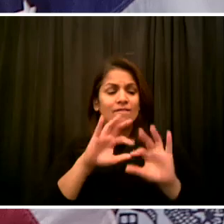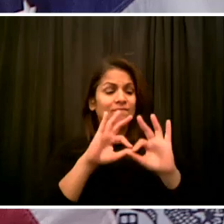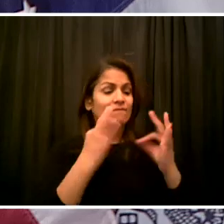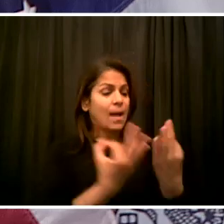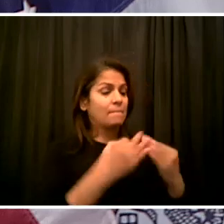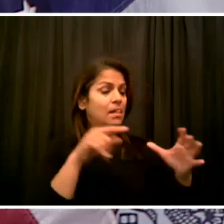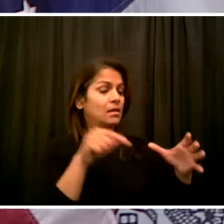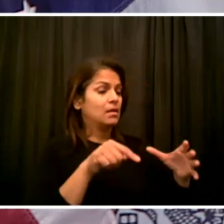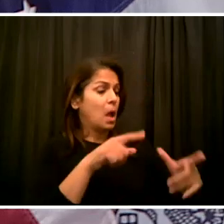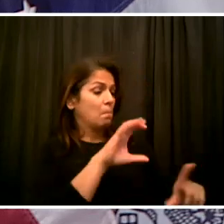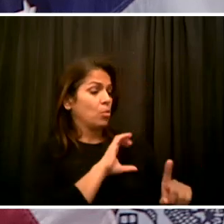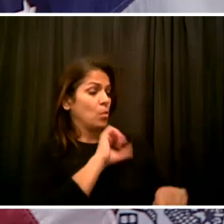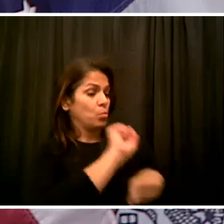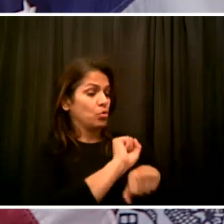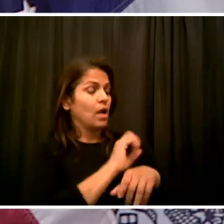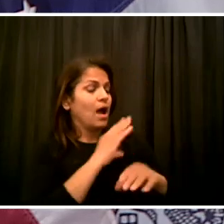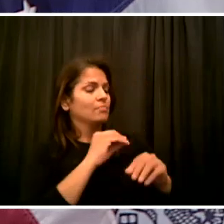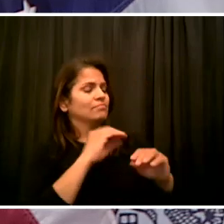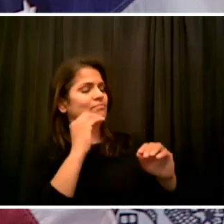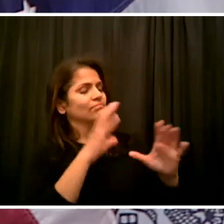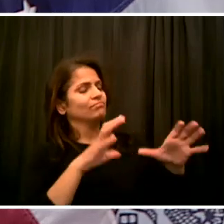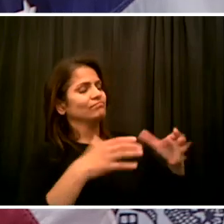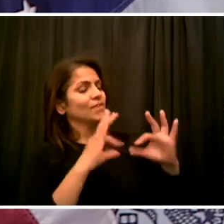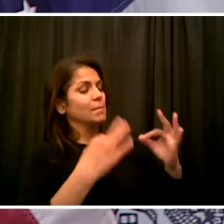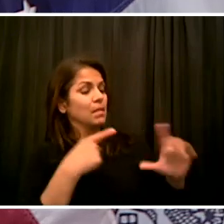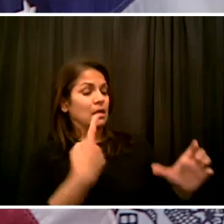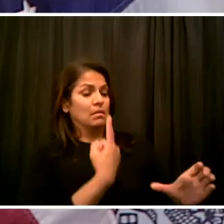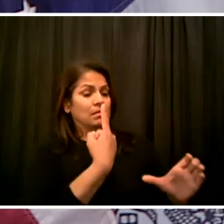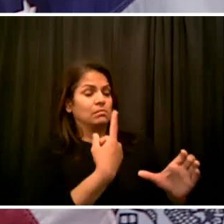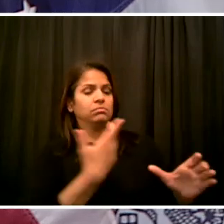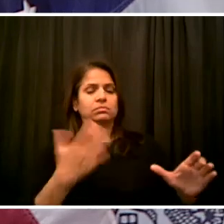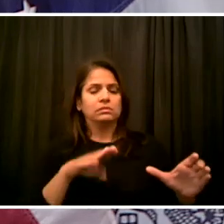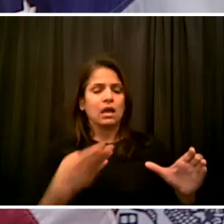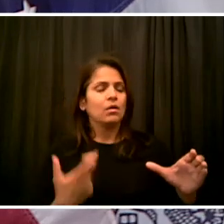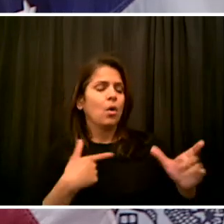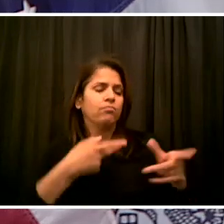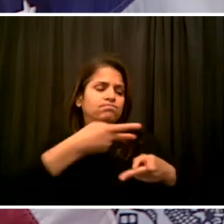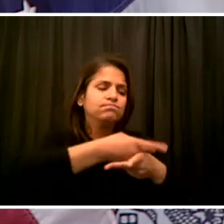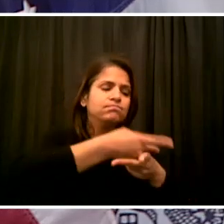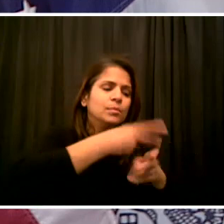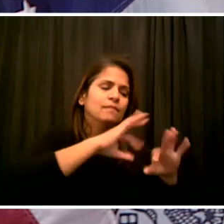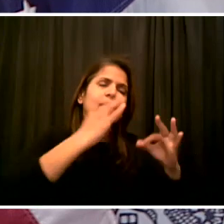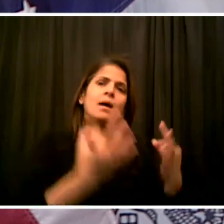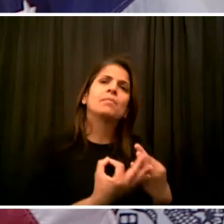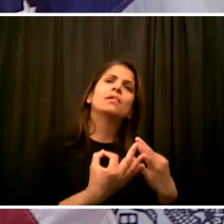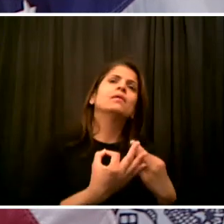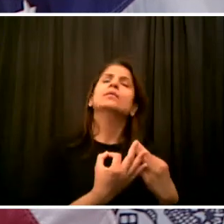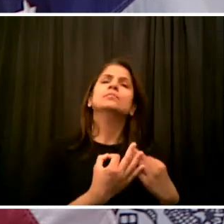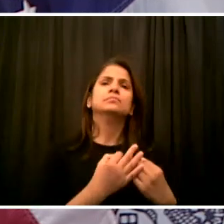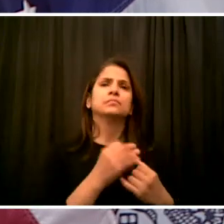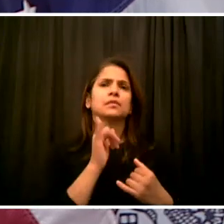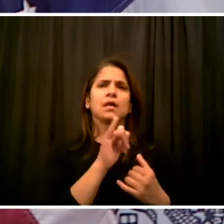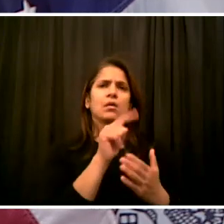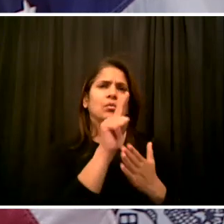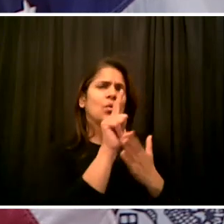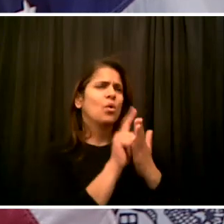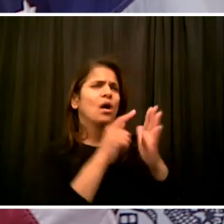RIGHT DIRECTION. HET FEDERAL GOVERNMENT POTENTIALLY, WE